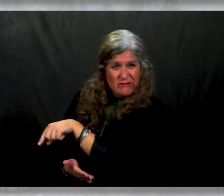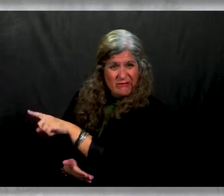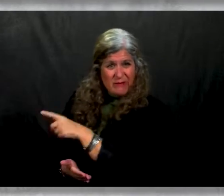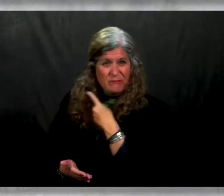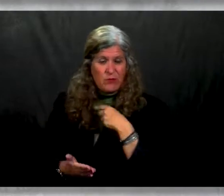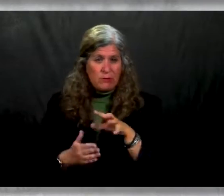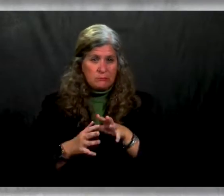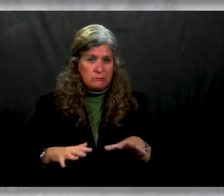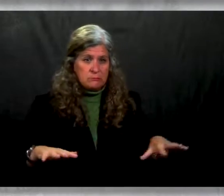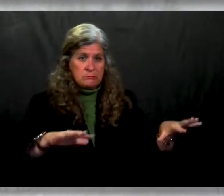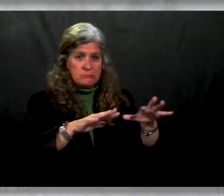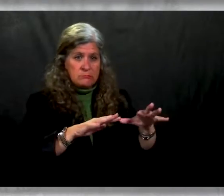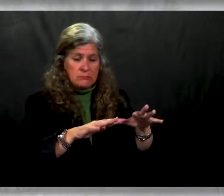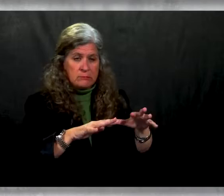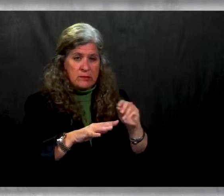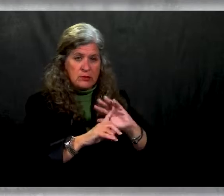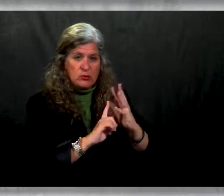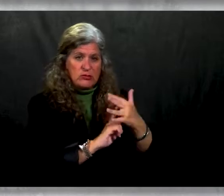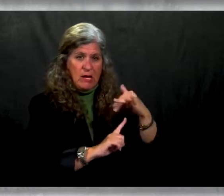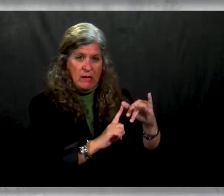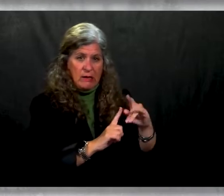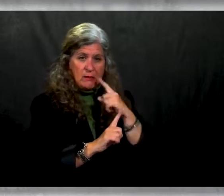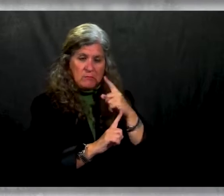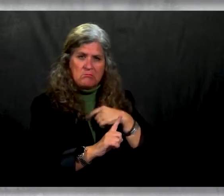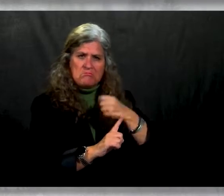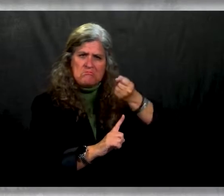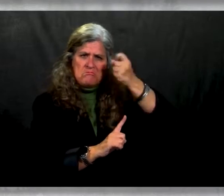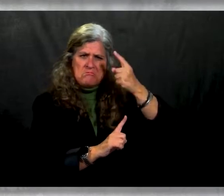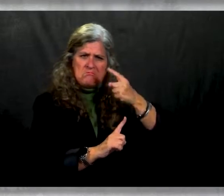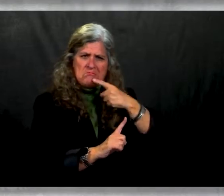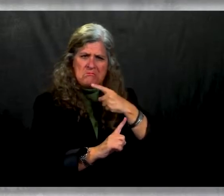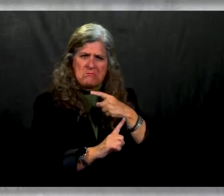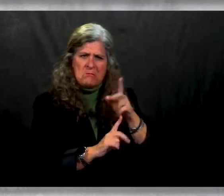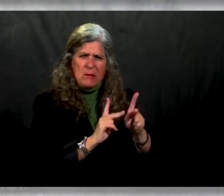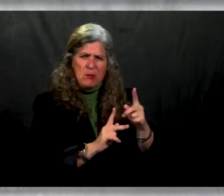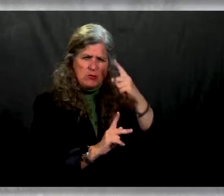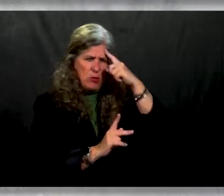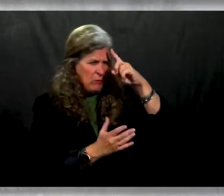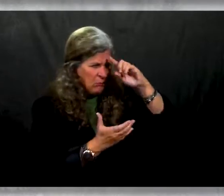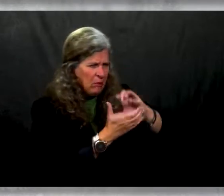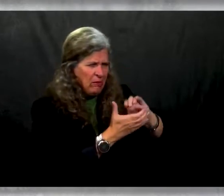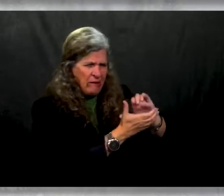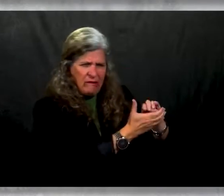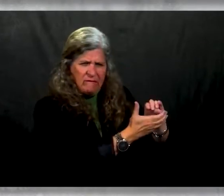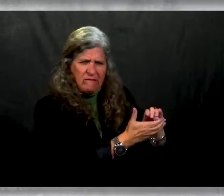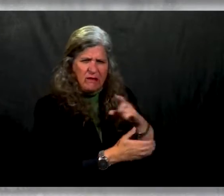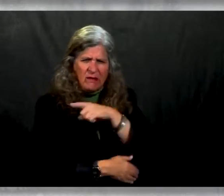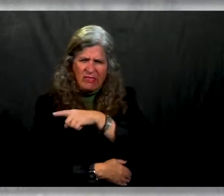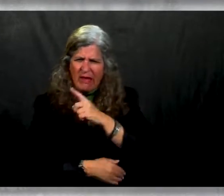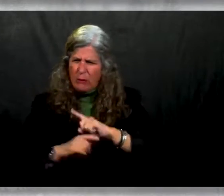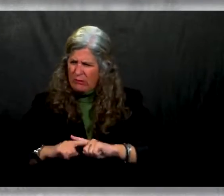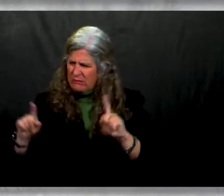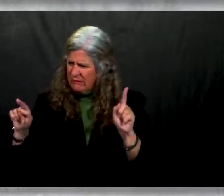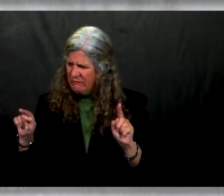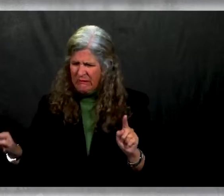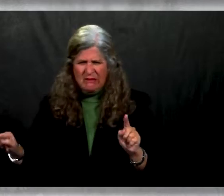to the notion that Jews were outsiders. Mistaken scientific beliefs such as eugenics began to take hold in the 19th century,